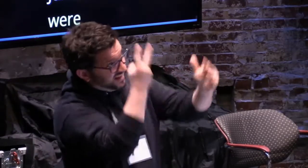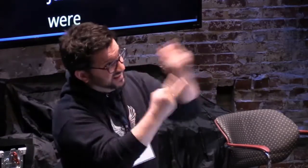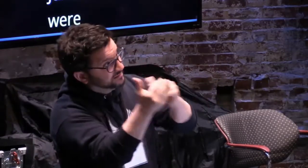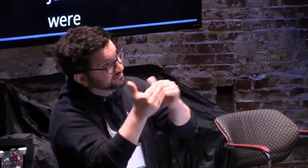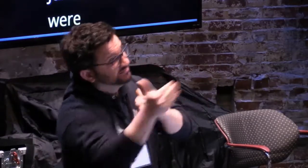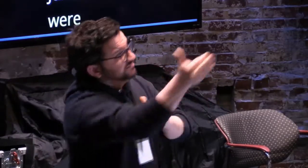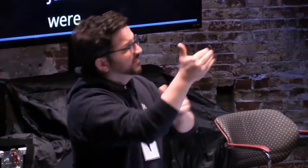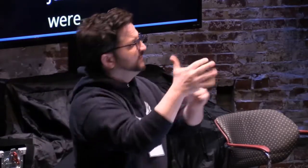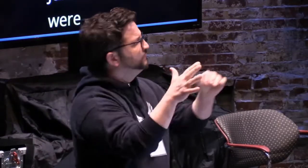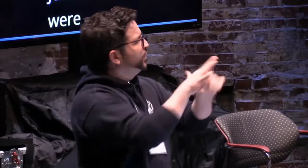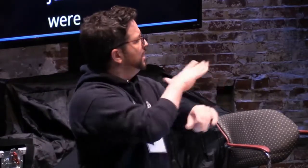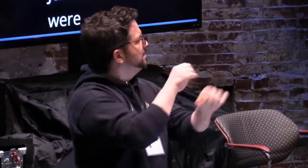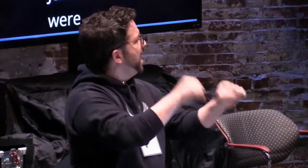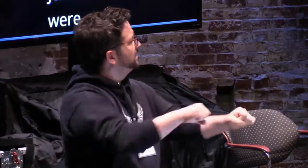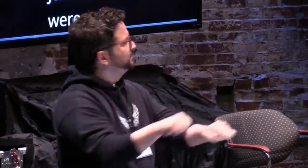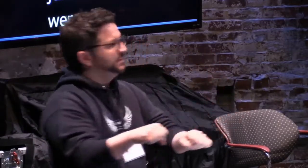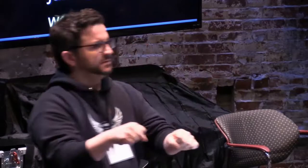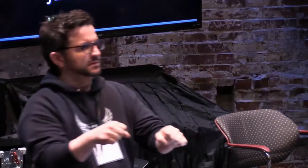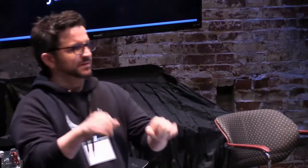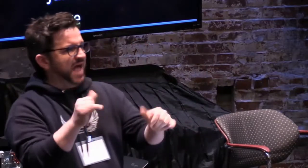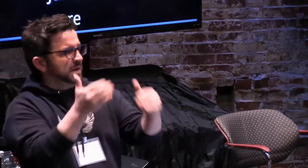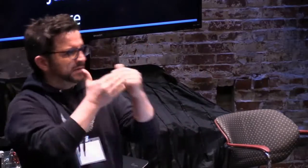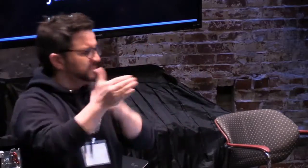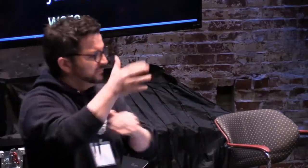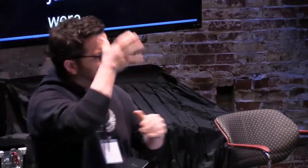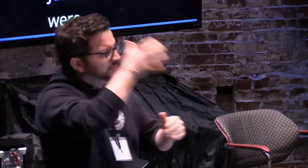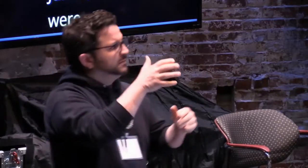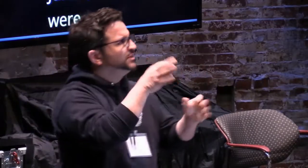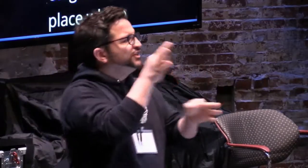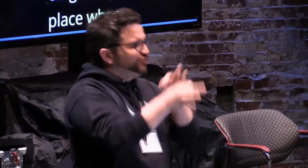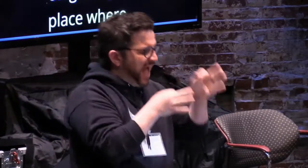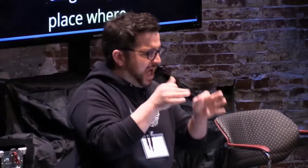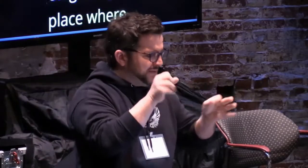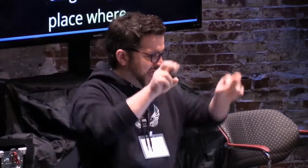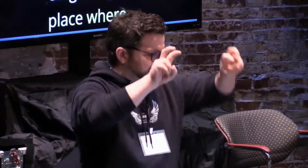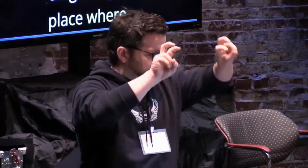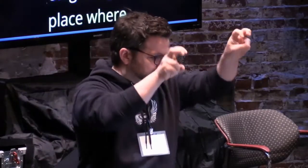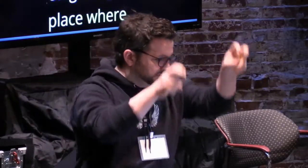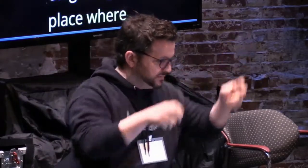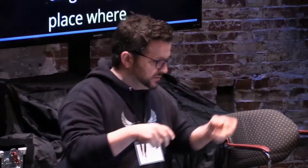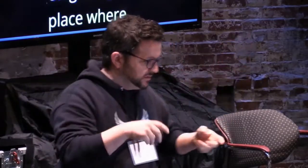to create and design a future, a progressive future of possibilities. They were forward thinking.